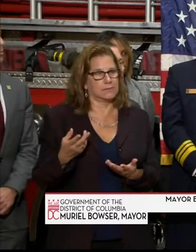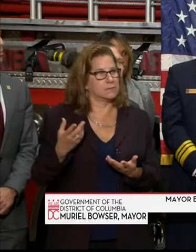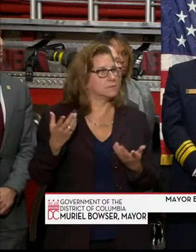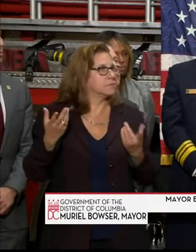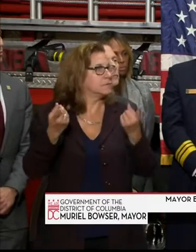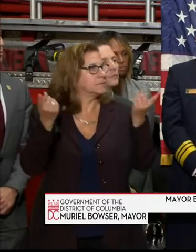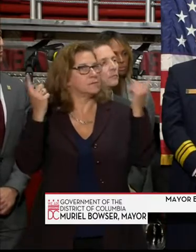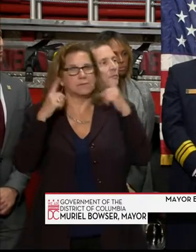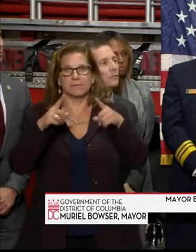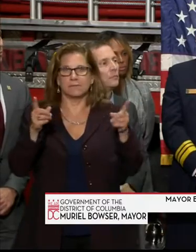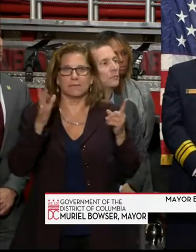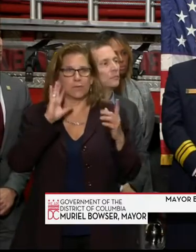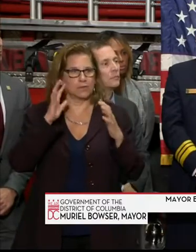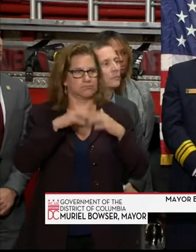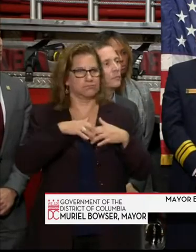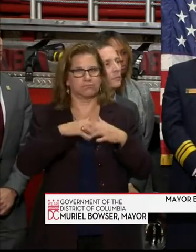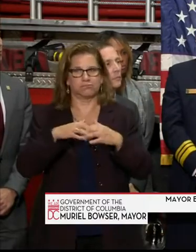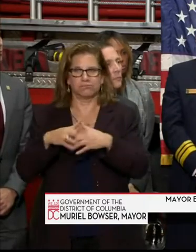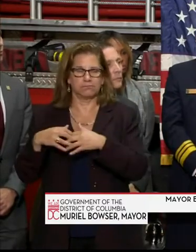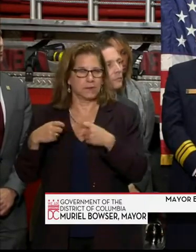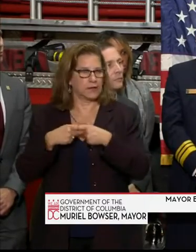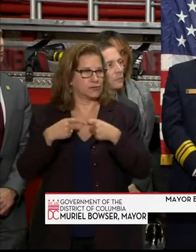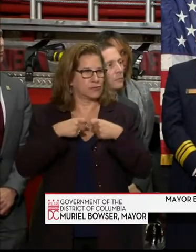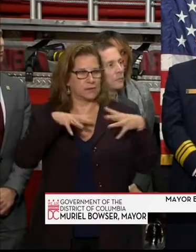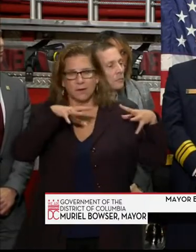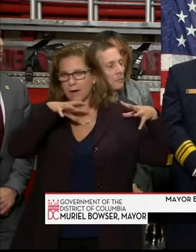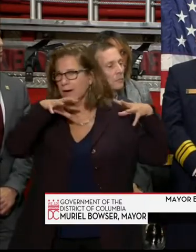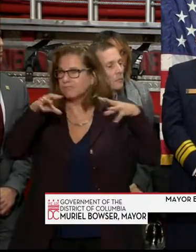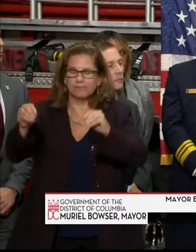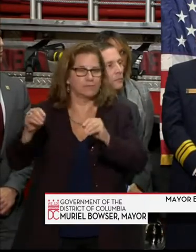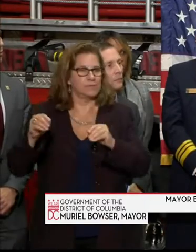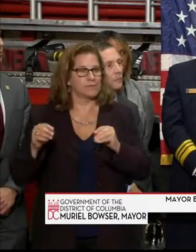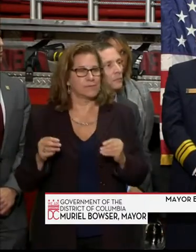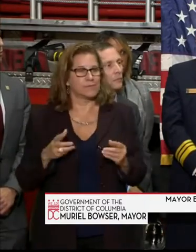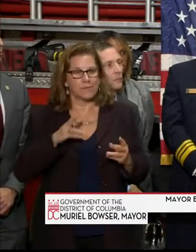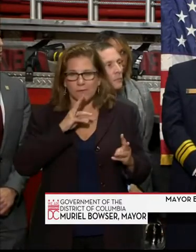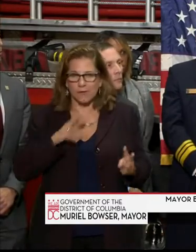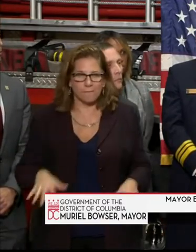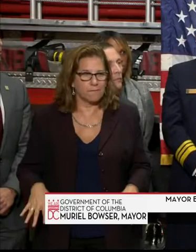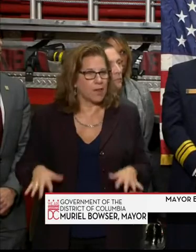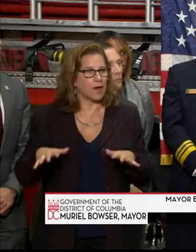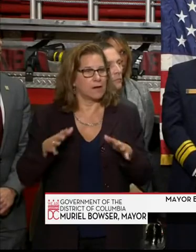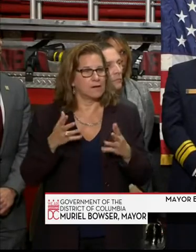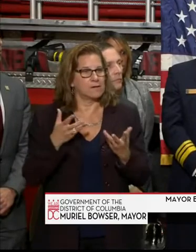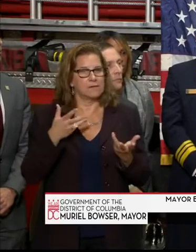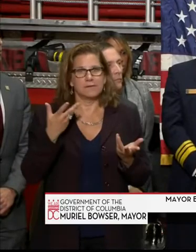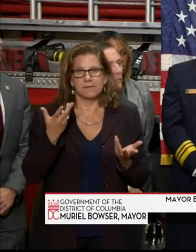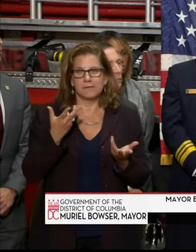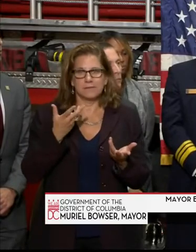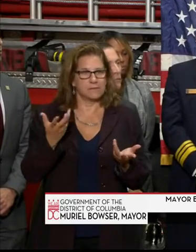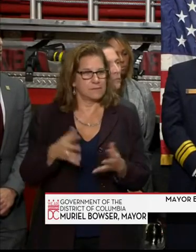AND REFRIGERATED MEDICINES. TIMELY DO NOT STAND OR WALK THROUGH STANDING WATER. THERE WILL BE FLOODING IN THE